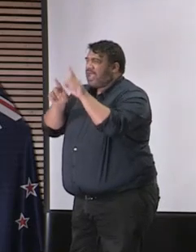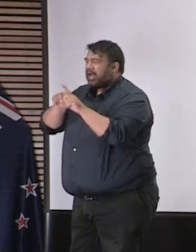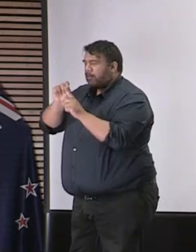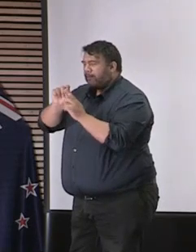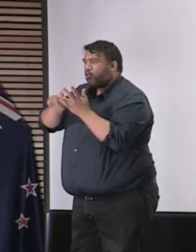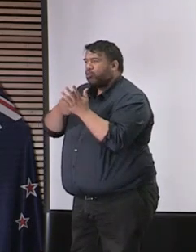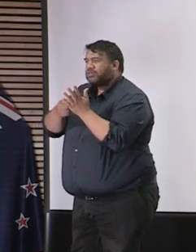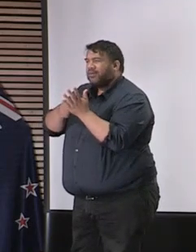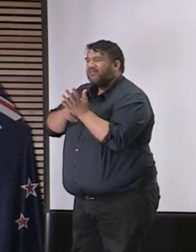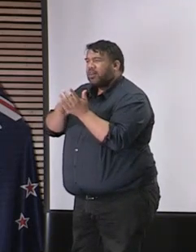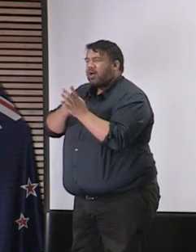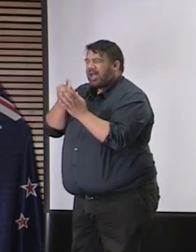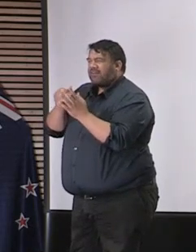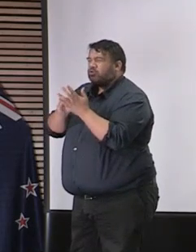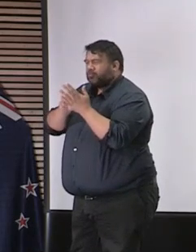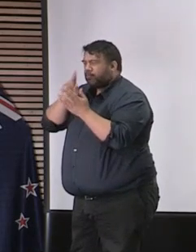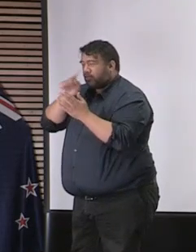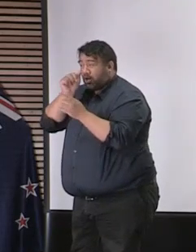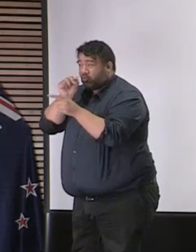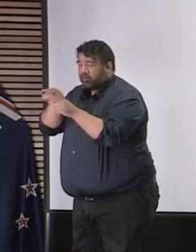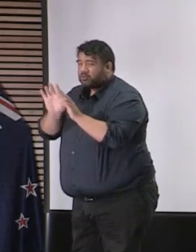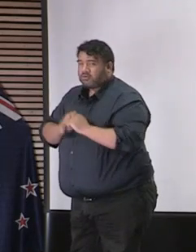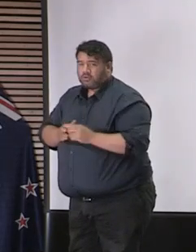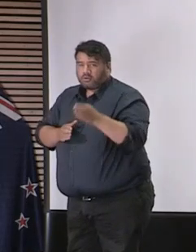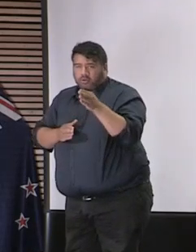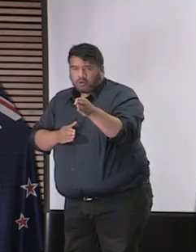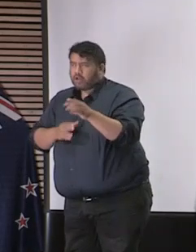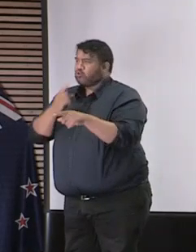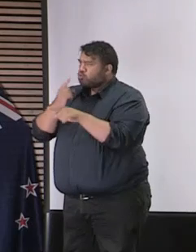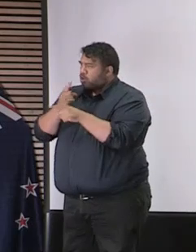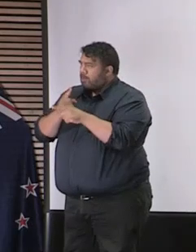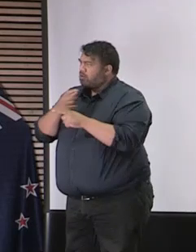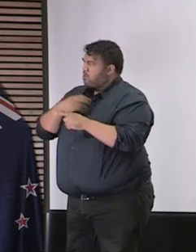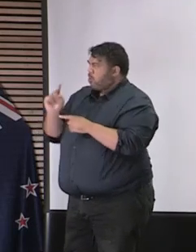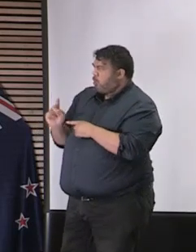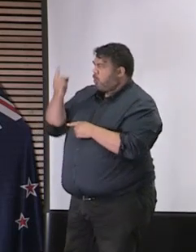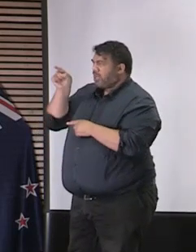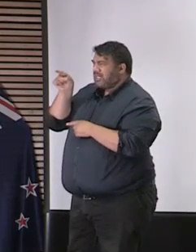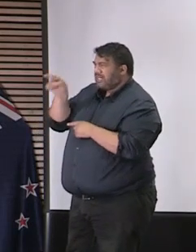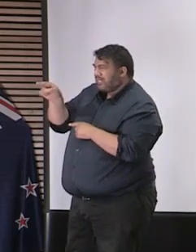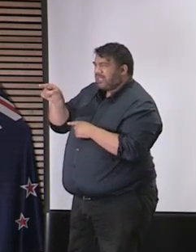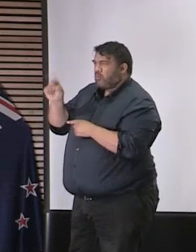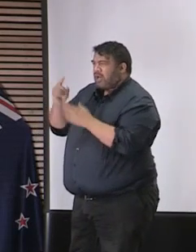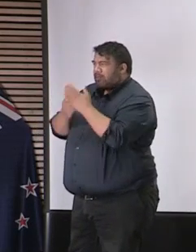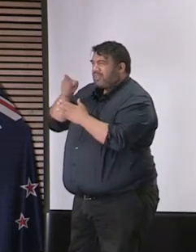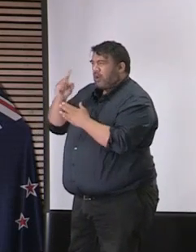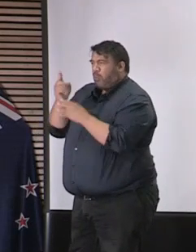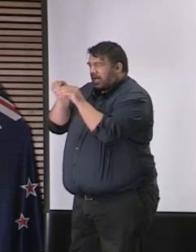understand we have some in the north and also in Port Vila I understand. Dr Bloomfield are you able